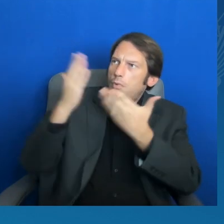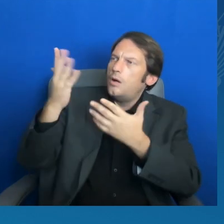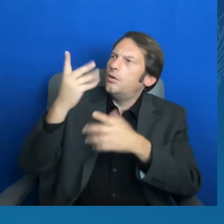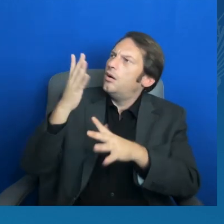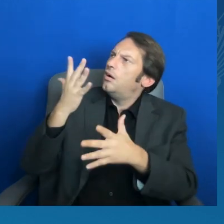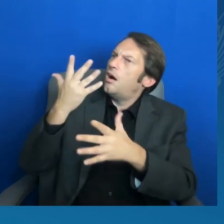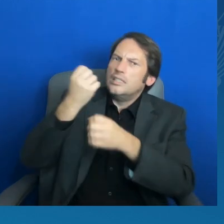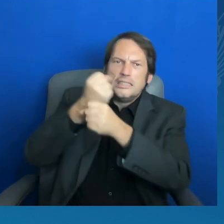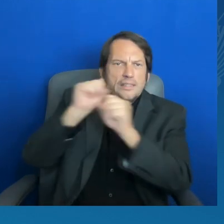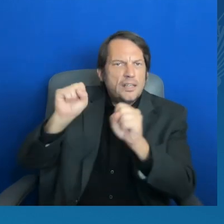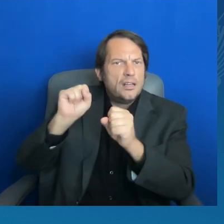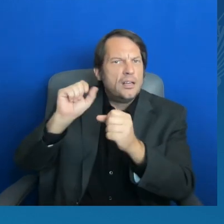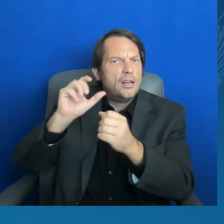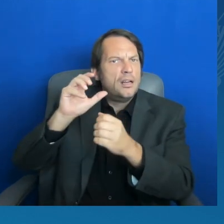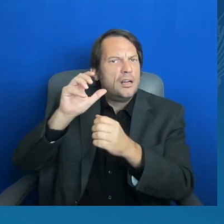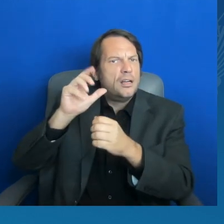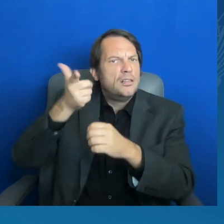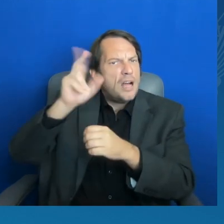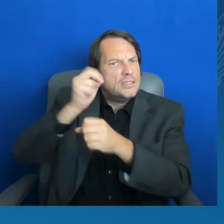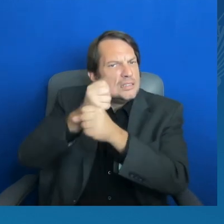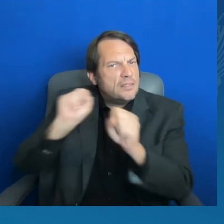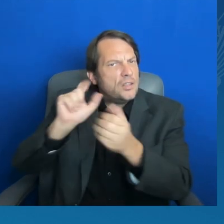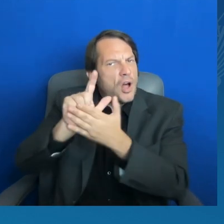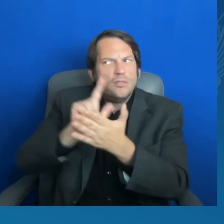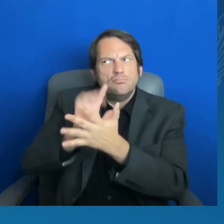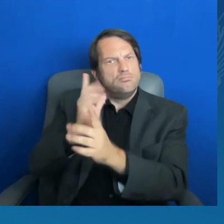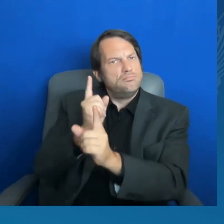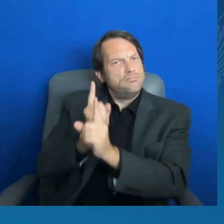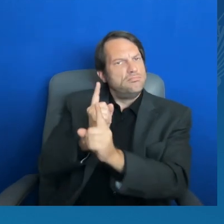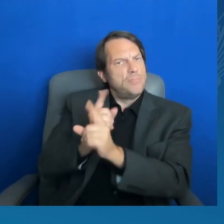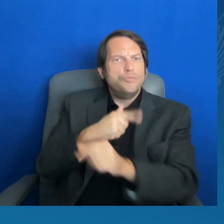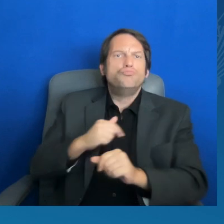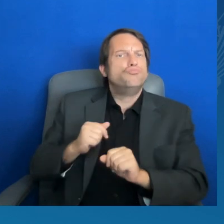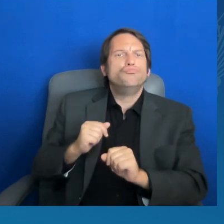And here's -- here's what that also tells you,